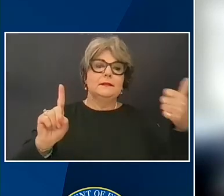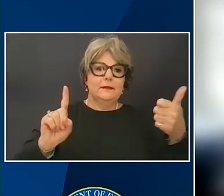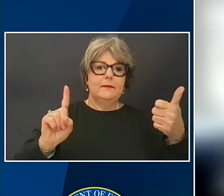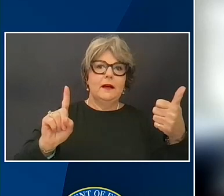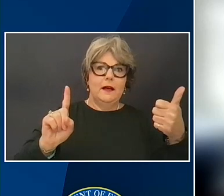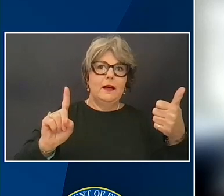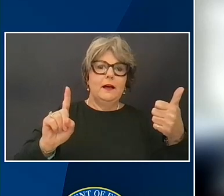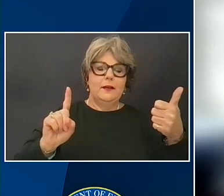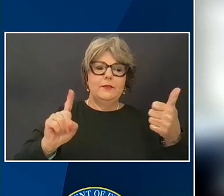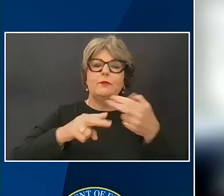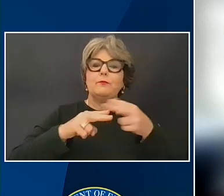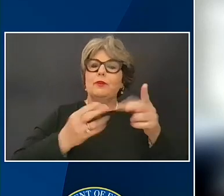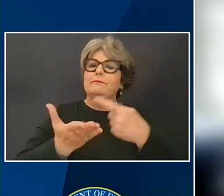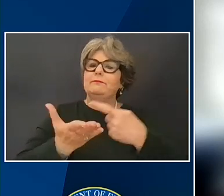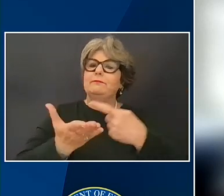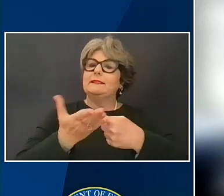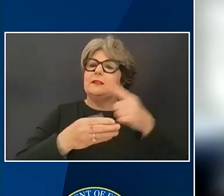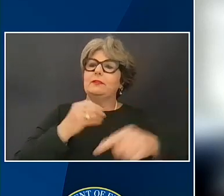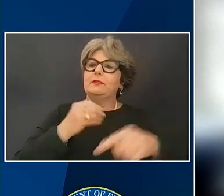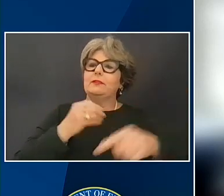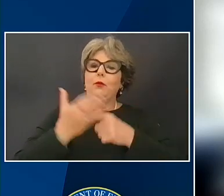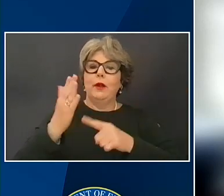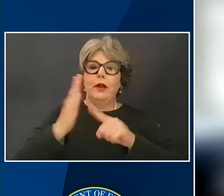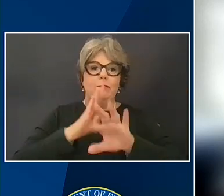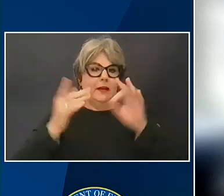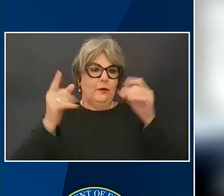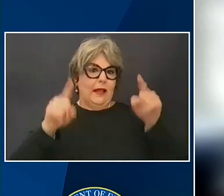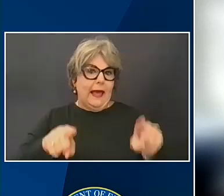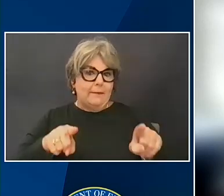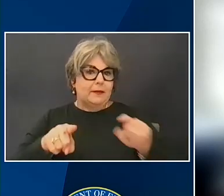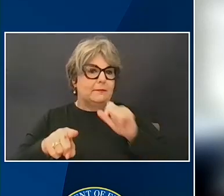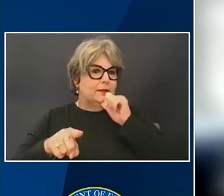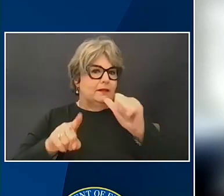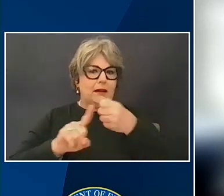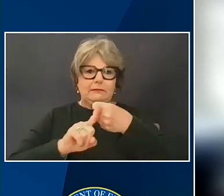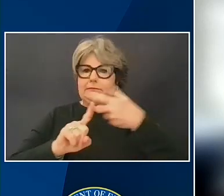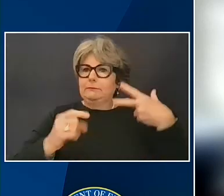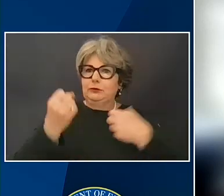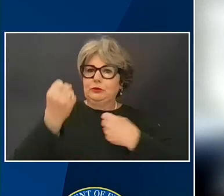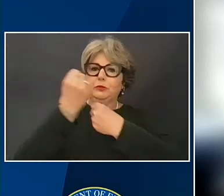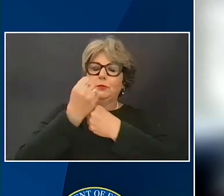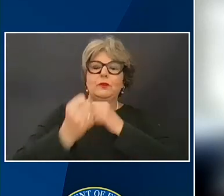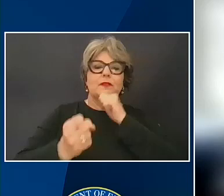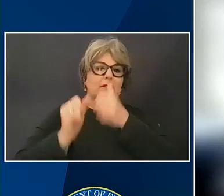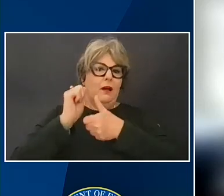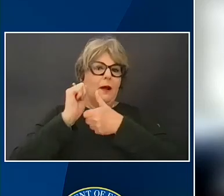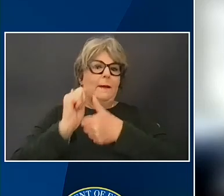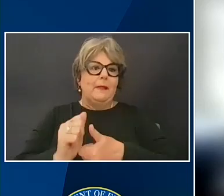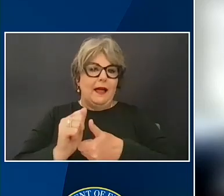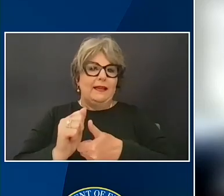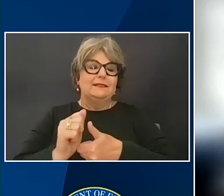discussions about where that might have occurred, but not a whole lot of data and evidence to support the noncompliance side of . So that would just be